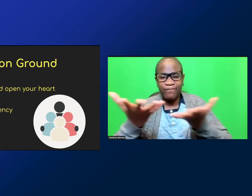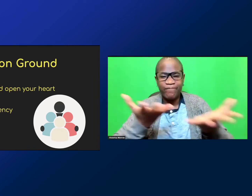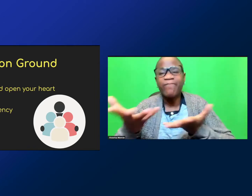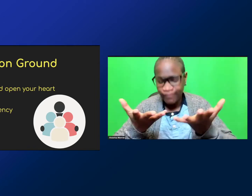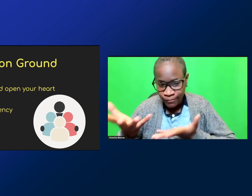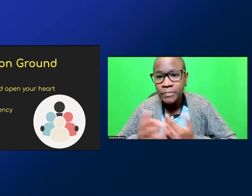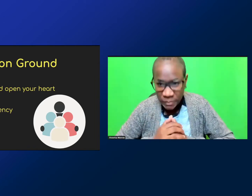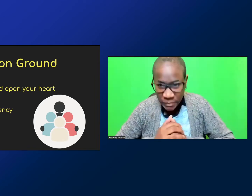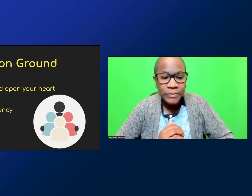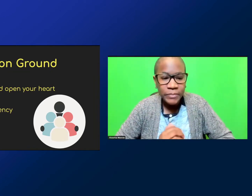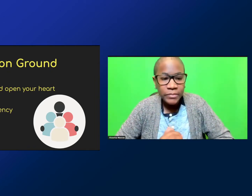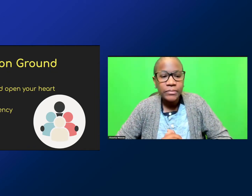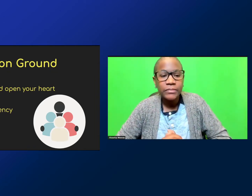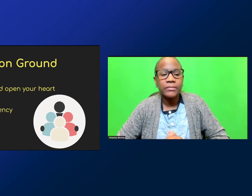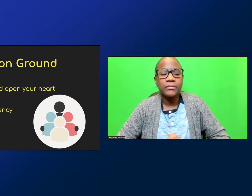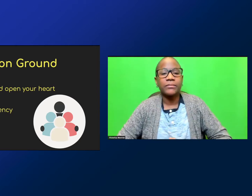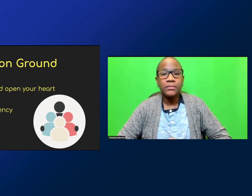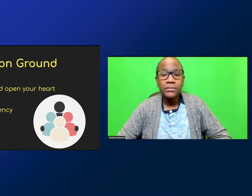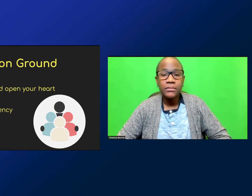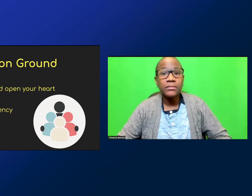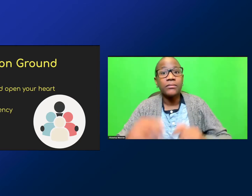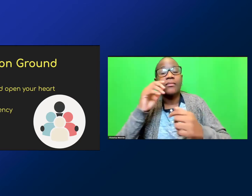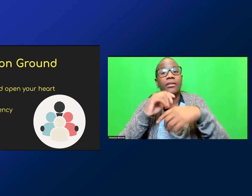just a little disclaimer about that before we get any further into the presentation